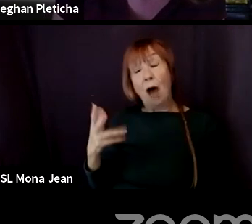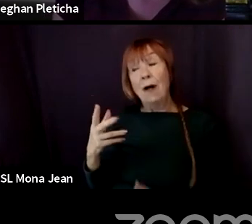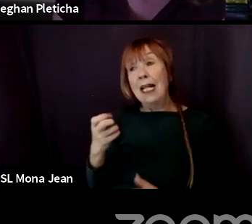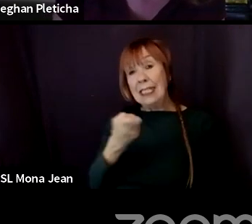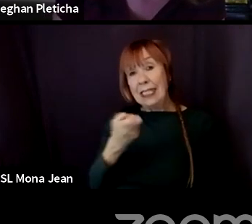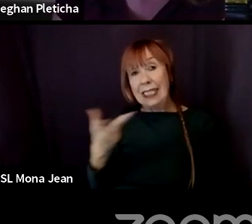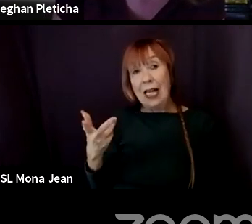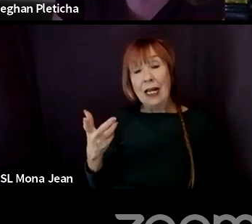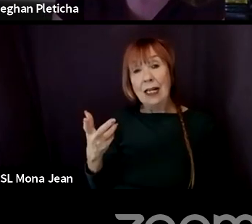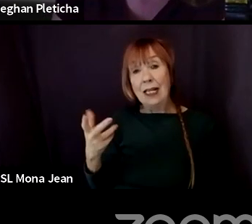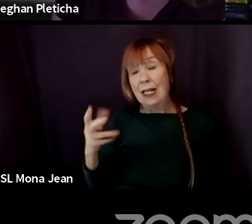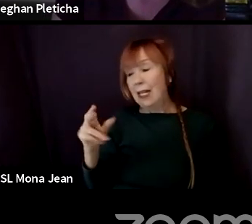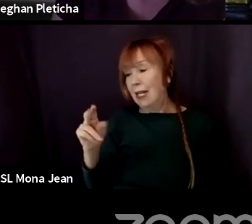Jamey, speak in a bad bad note.